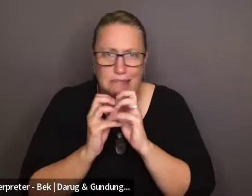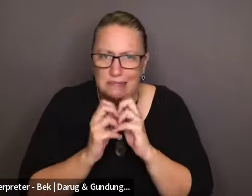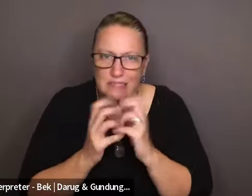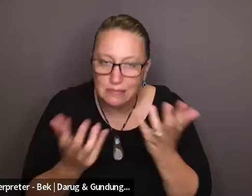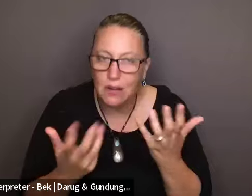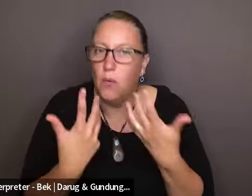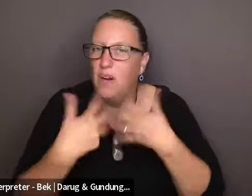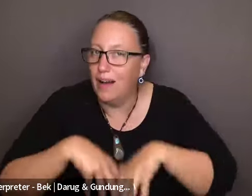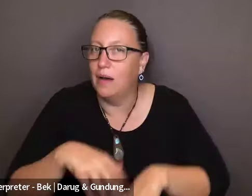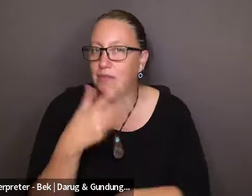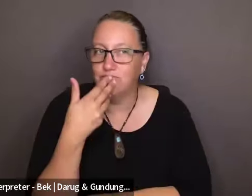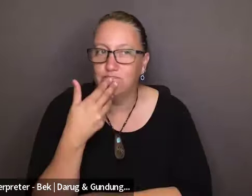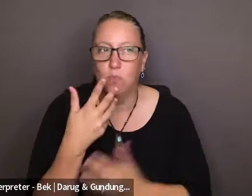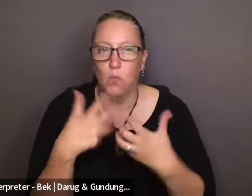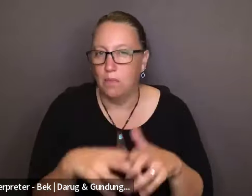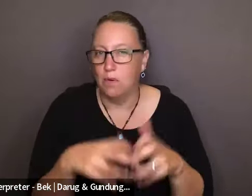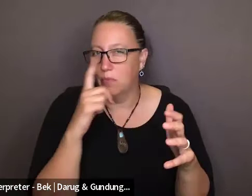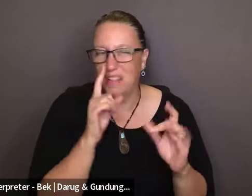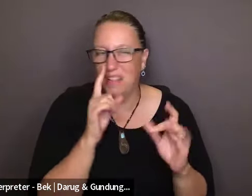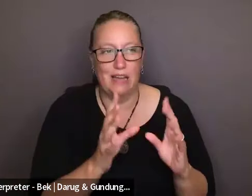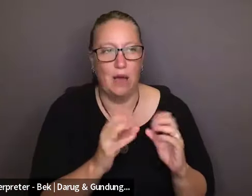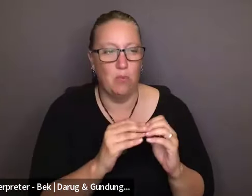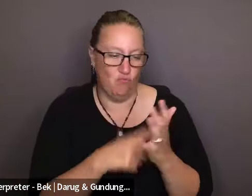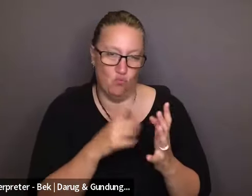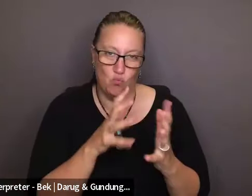into Excel because that's where you might need some